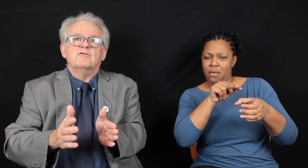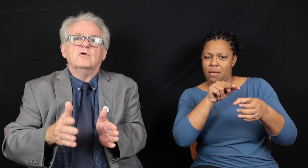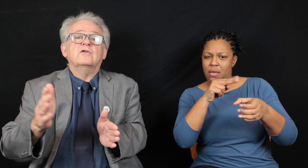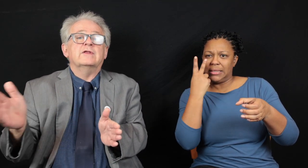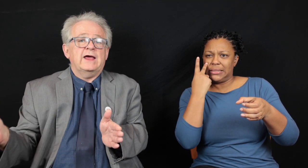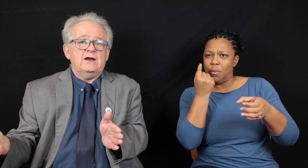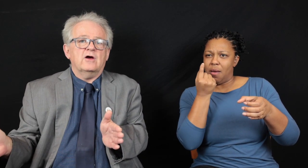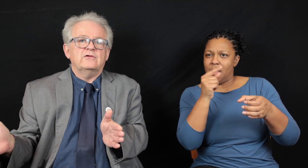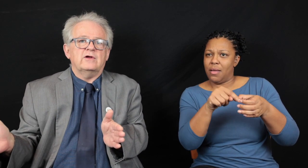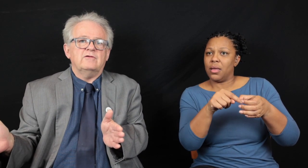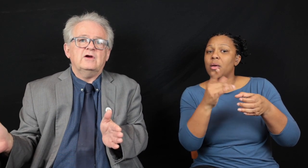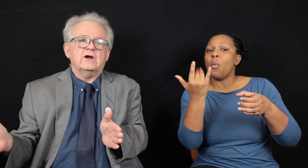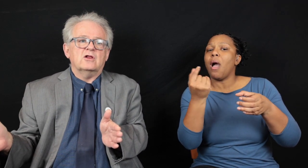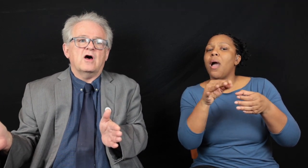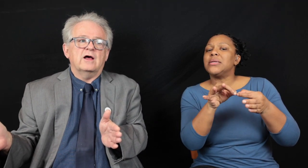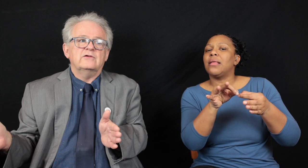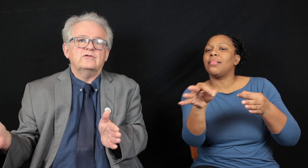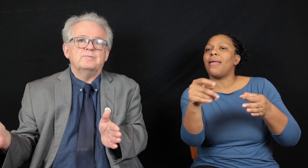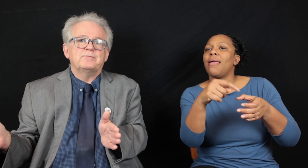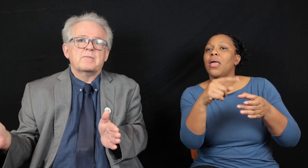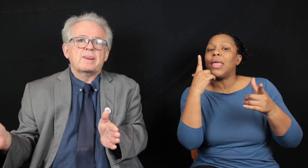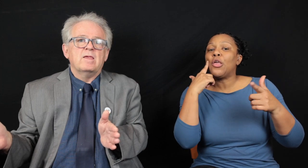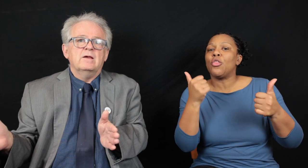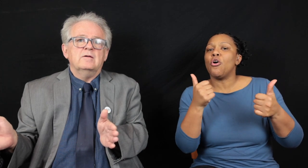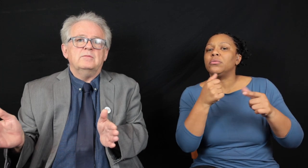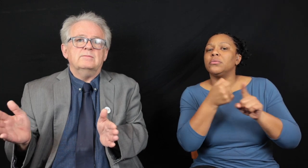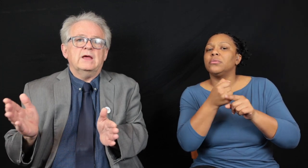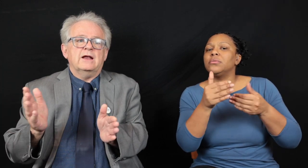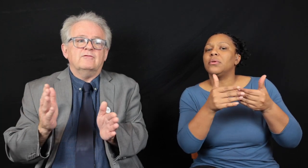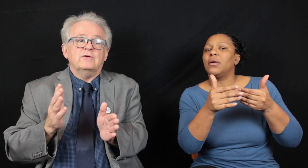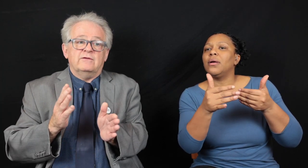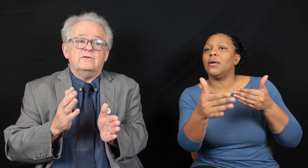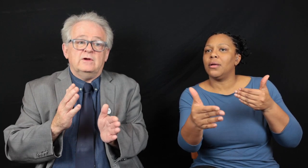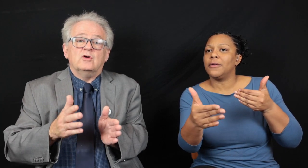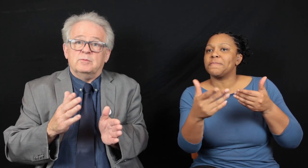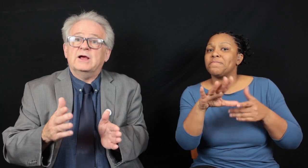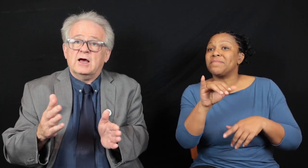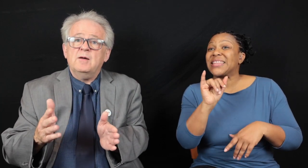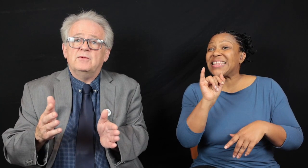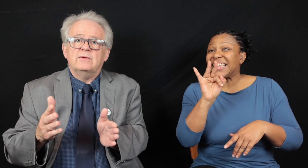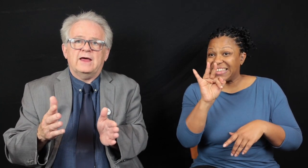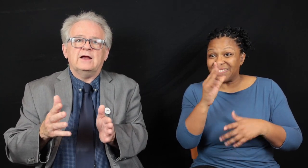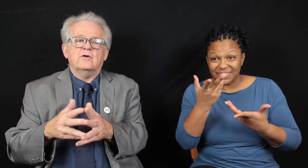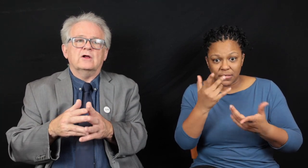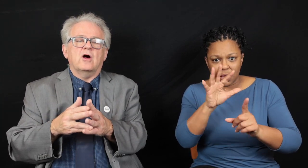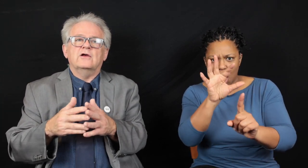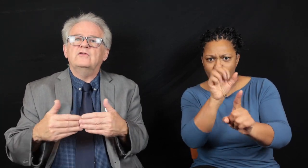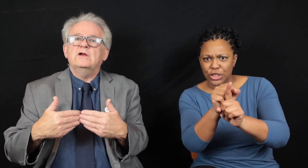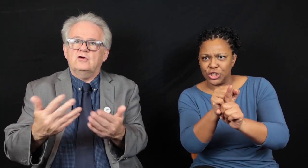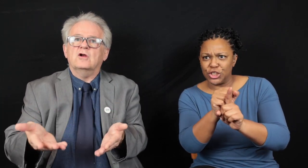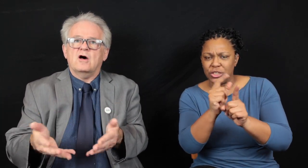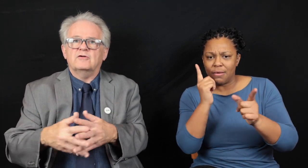for delayed onset hearing loss. And if you can pick up that hearing loss, then you could offer